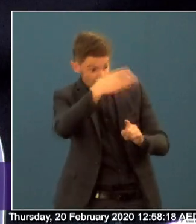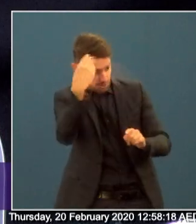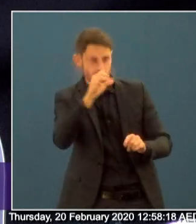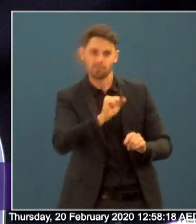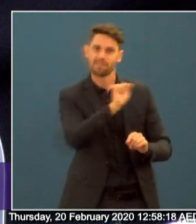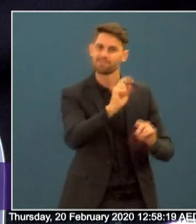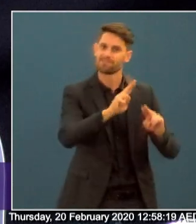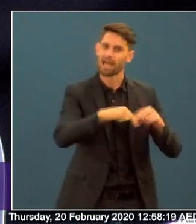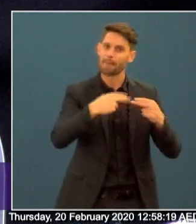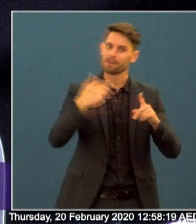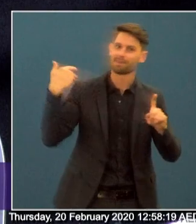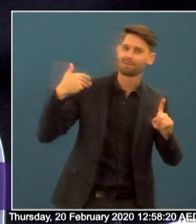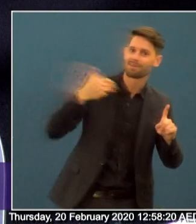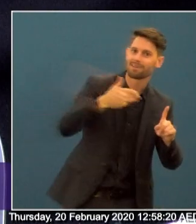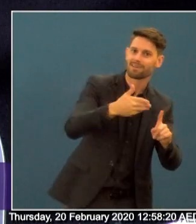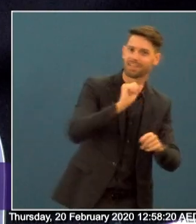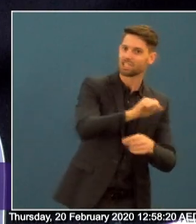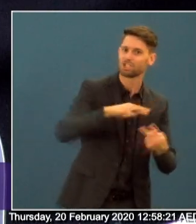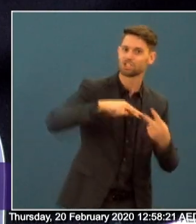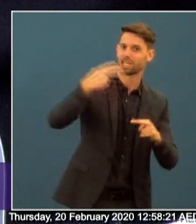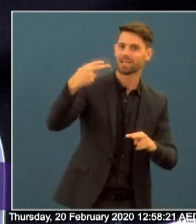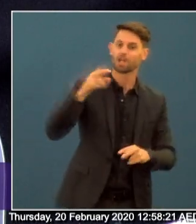But we don't code that person's cause of death as their genotype.